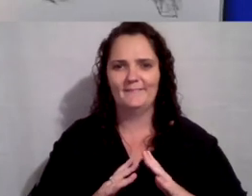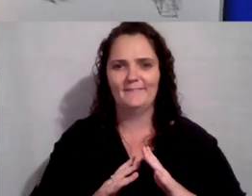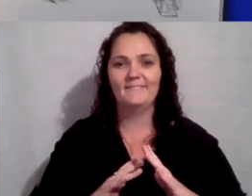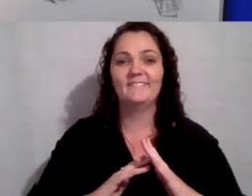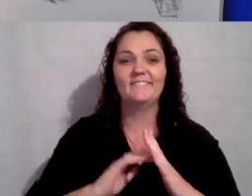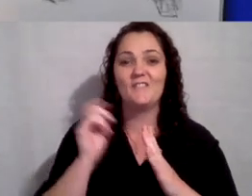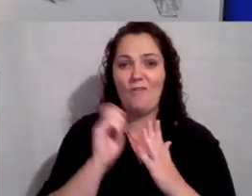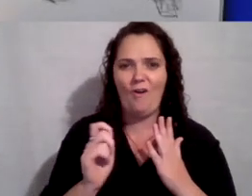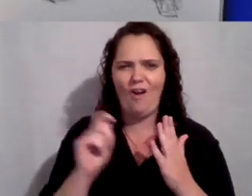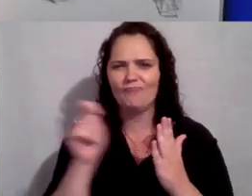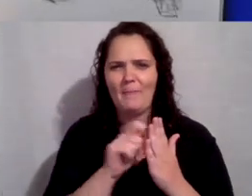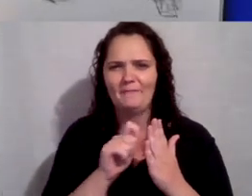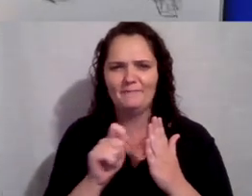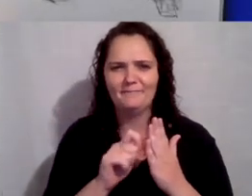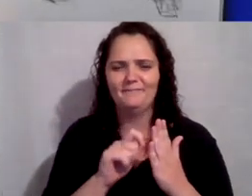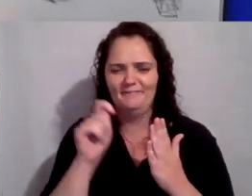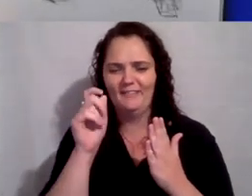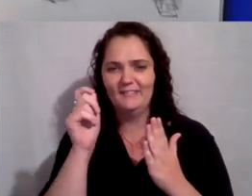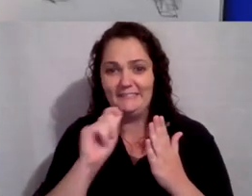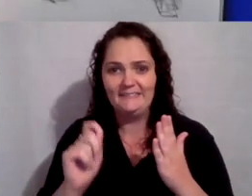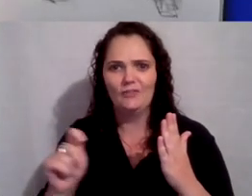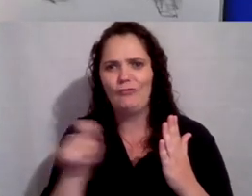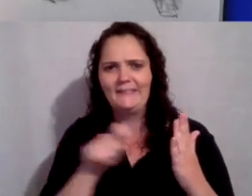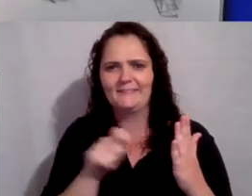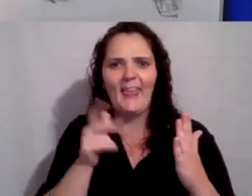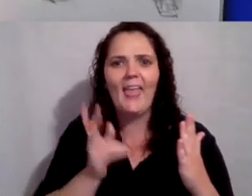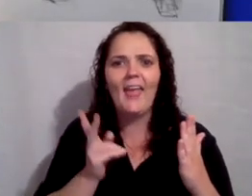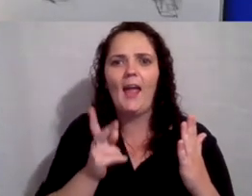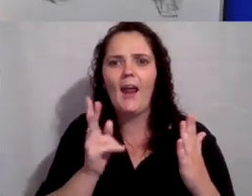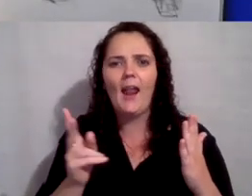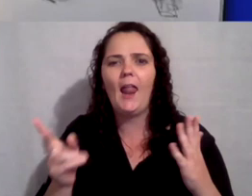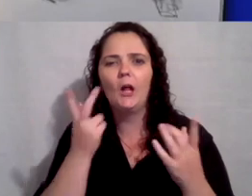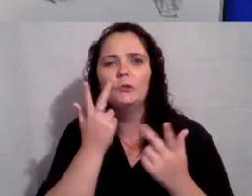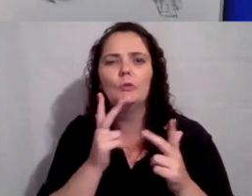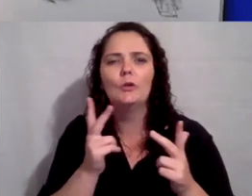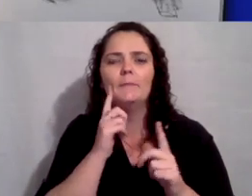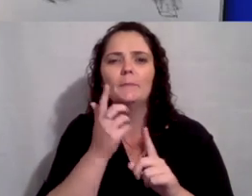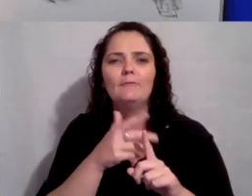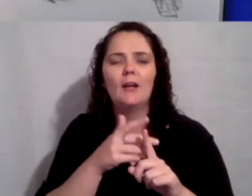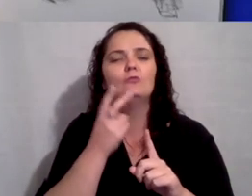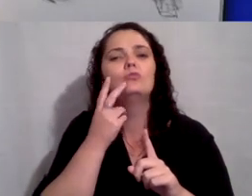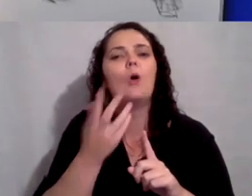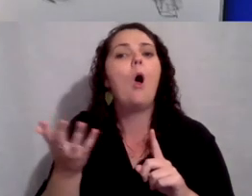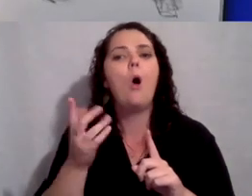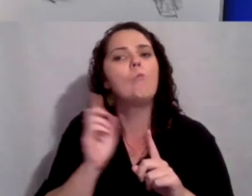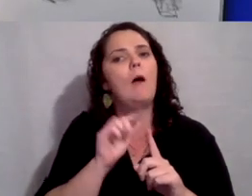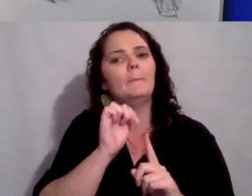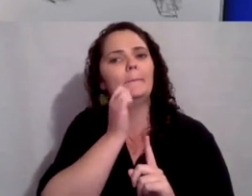by erasing and redrawing and erasing and redrawing, so we're getting layering and transparency and seeing those traces of the palimpsest, the history of the drawing